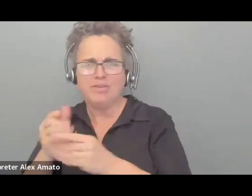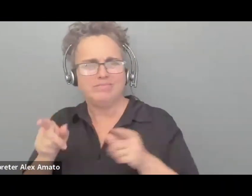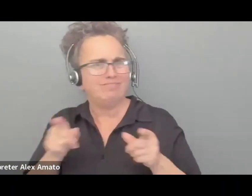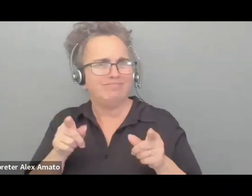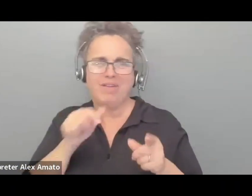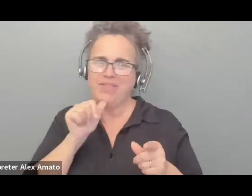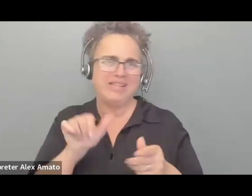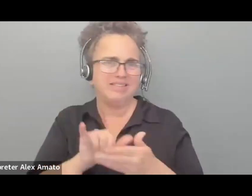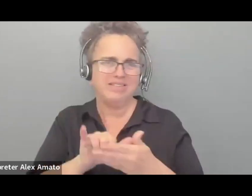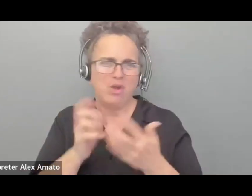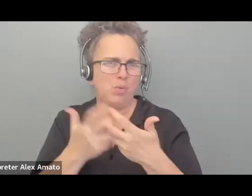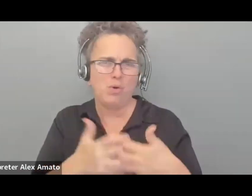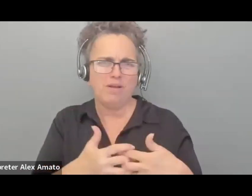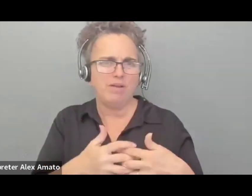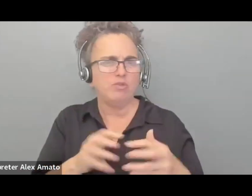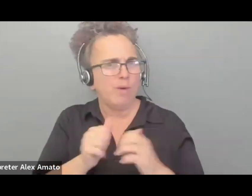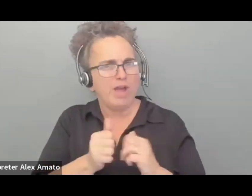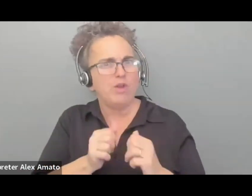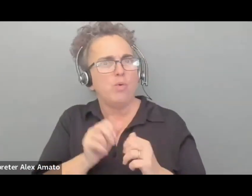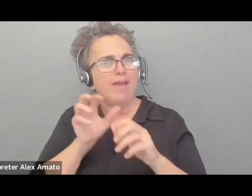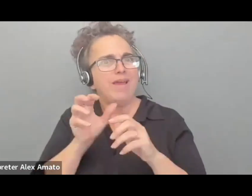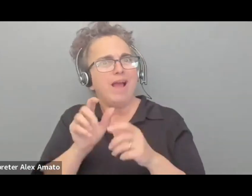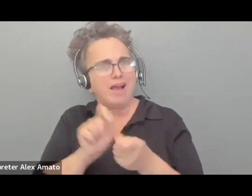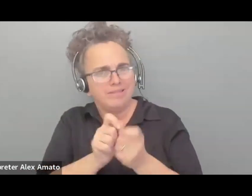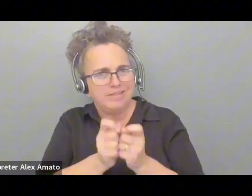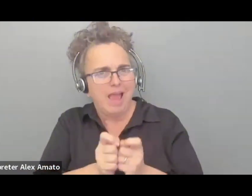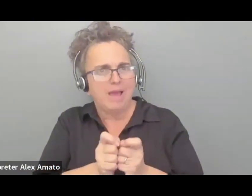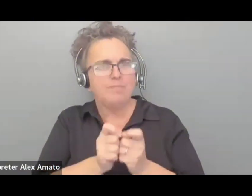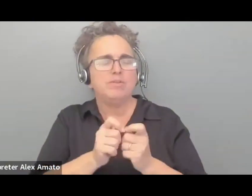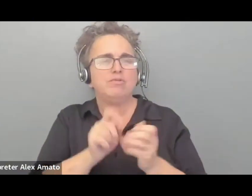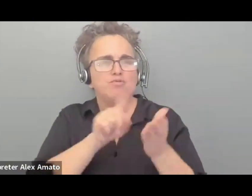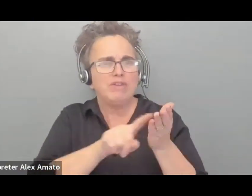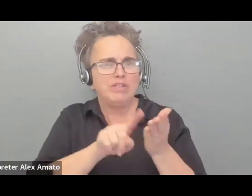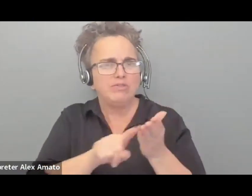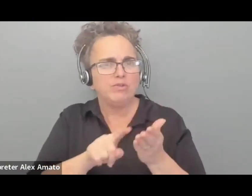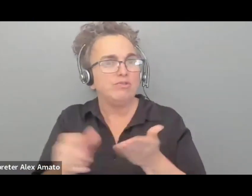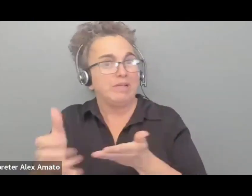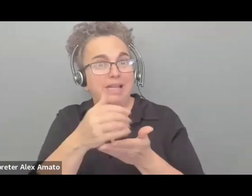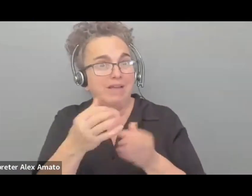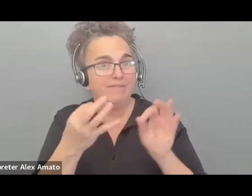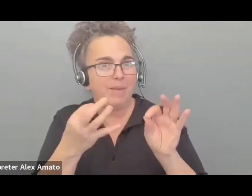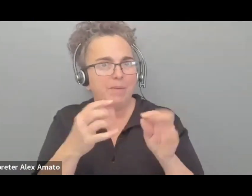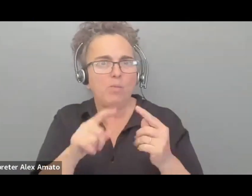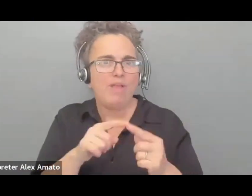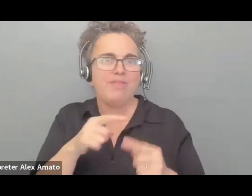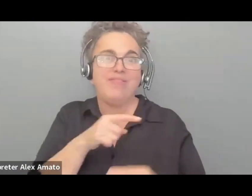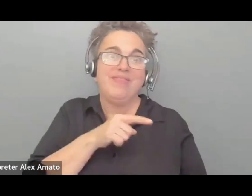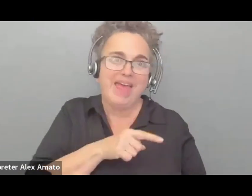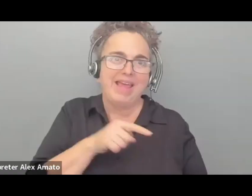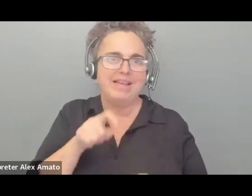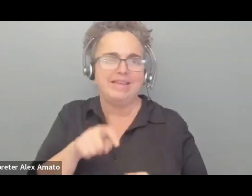that people get feedback when they need it, given the confines of what tools people tend to work with, you know?